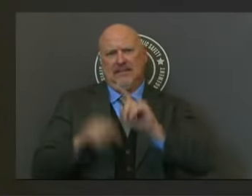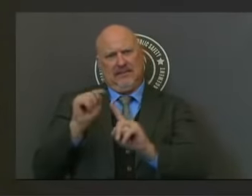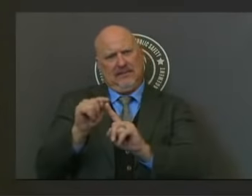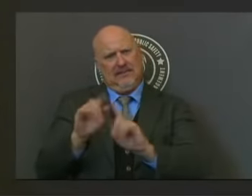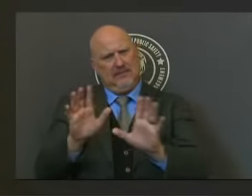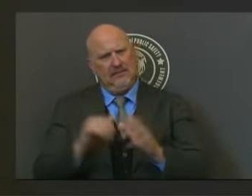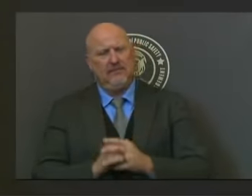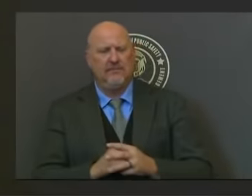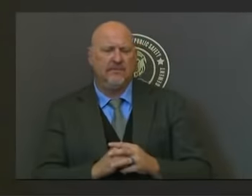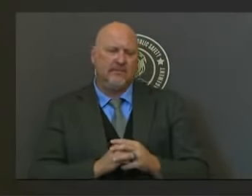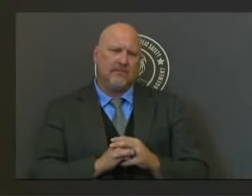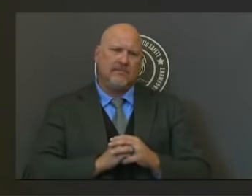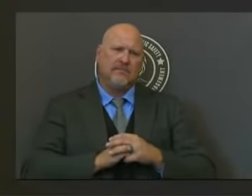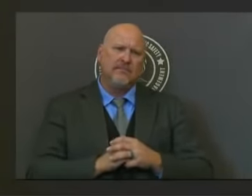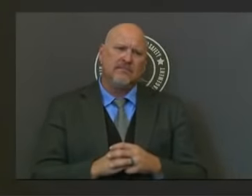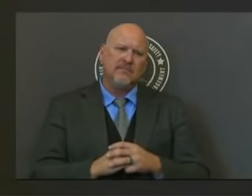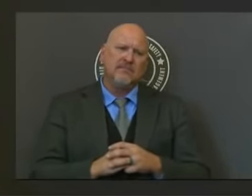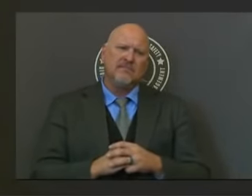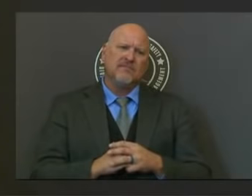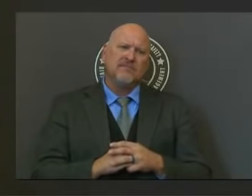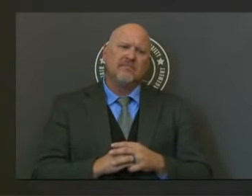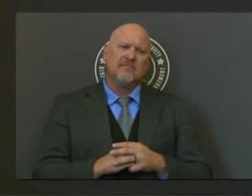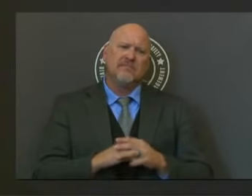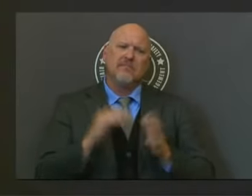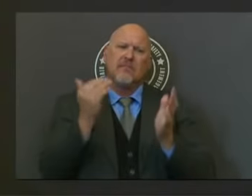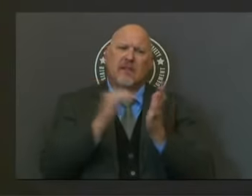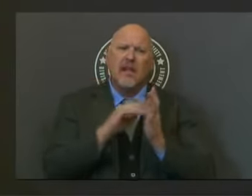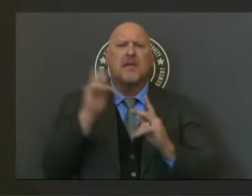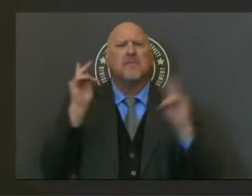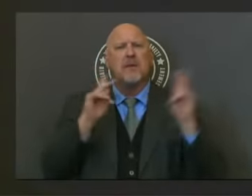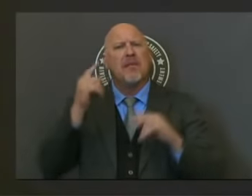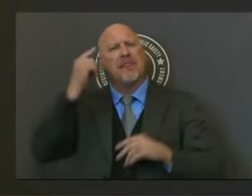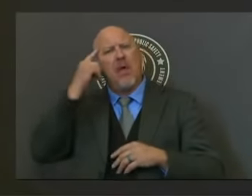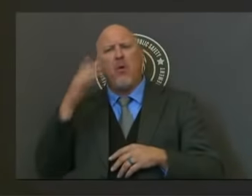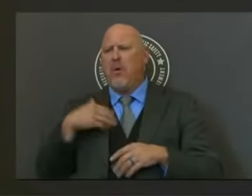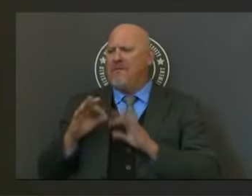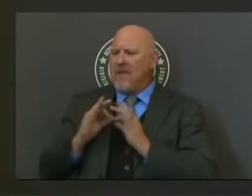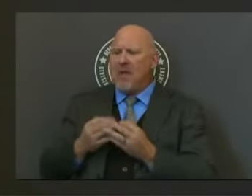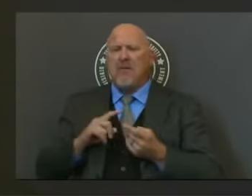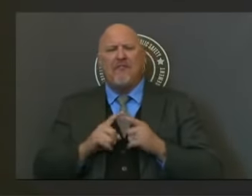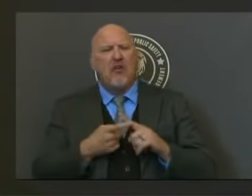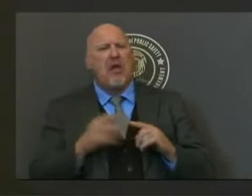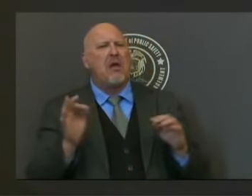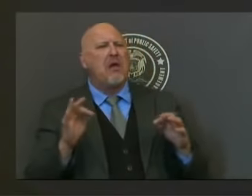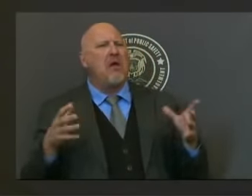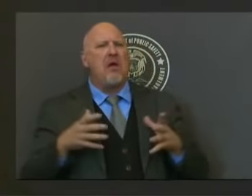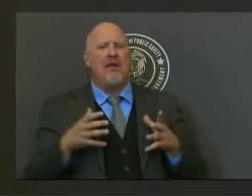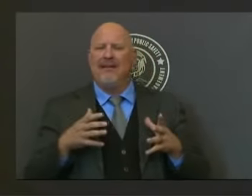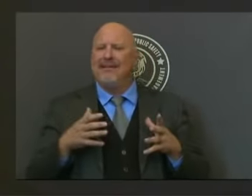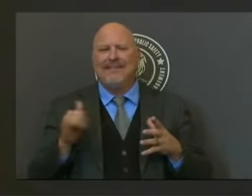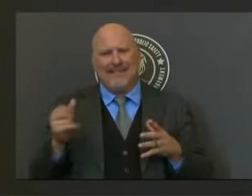that doesn't make you immune from getting the call that